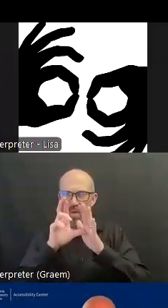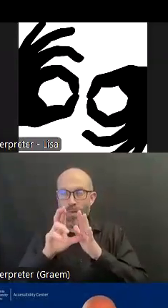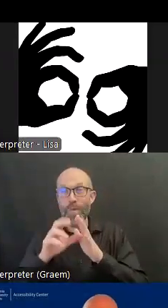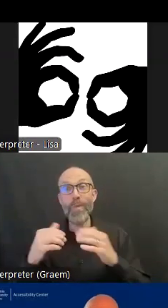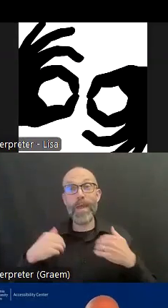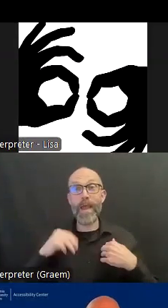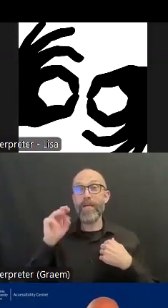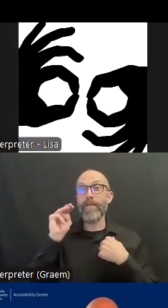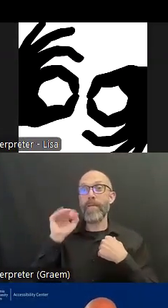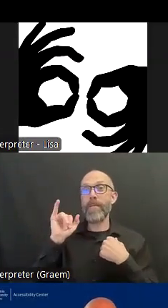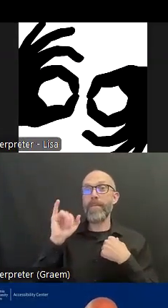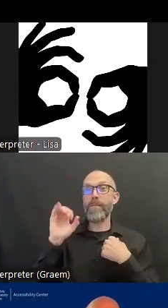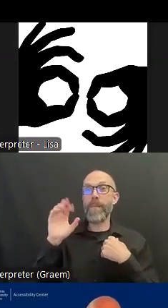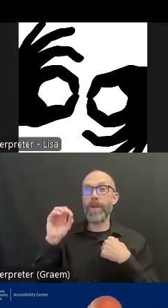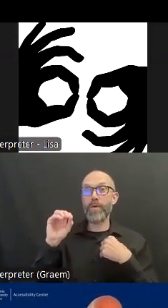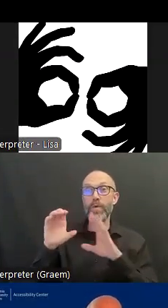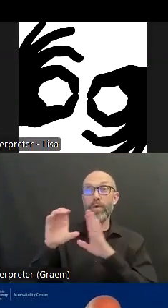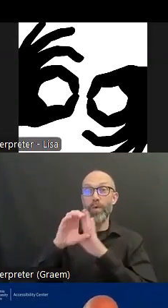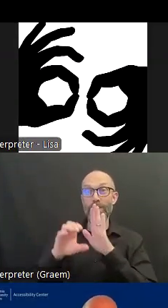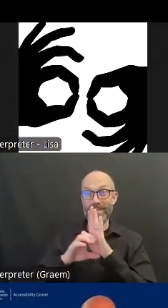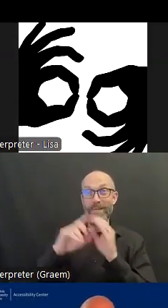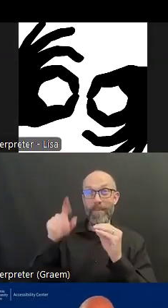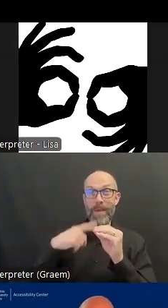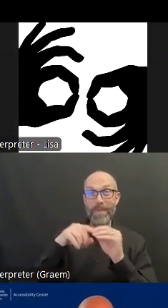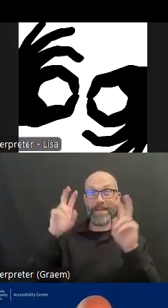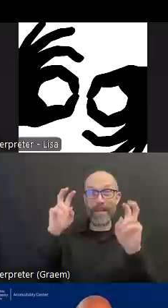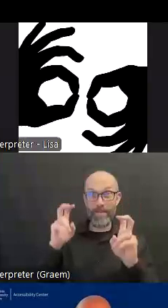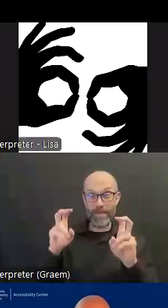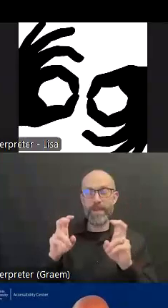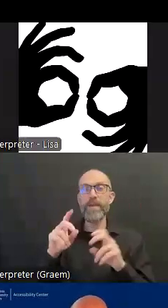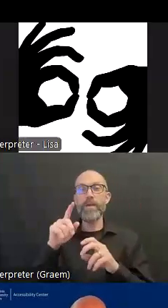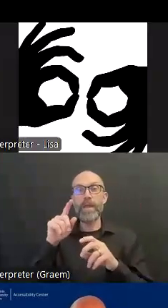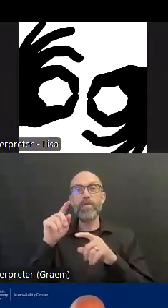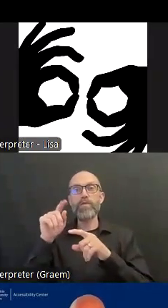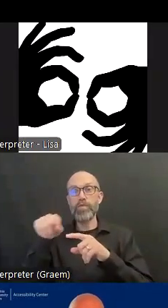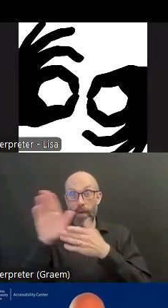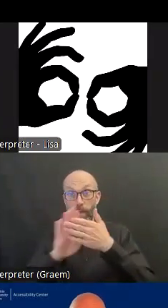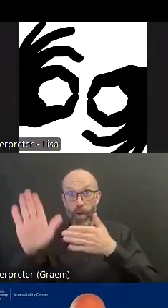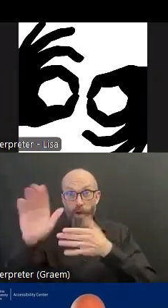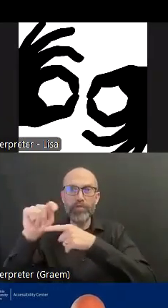on this topic that train you on, as a college or as an accessibility reviewer, how